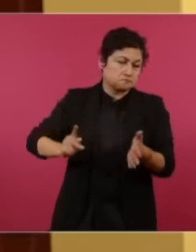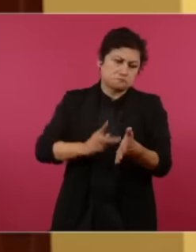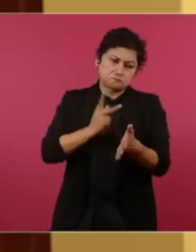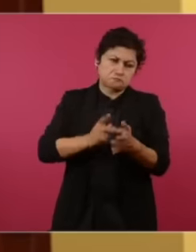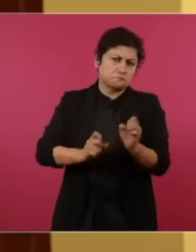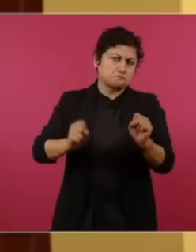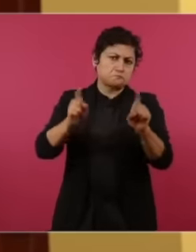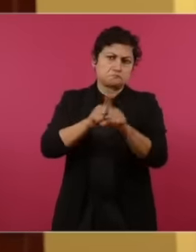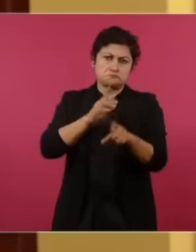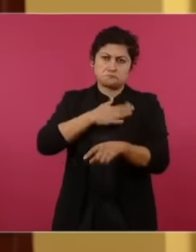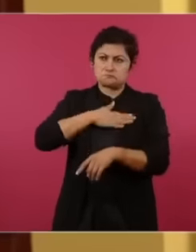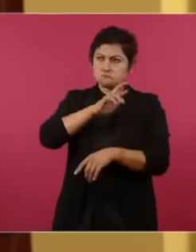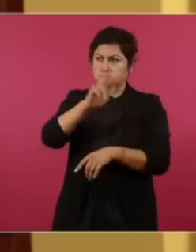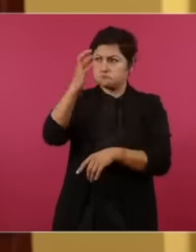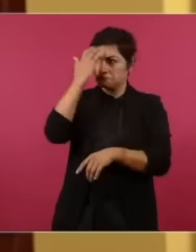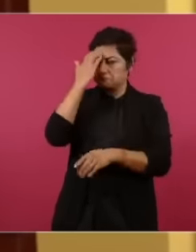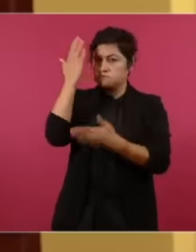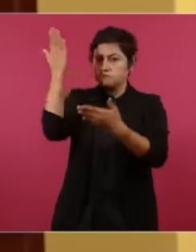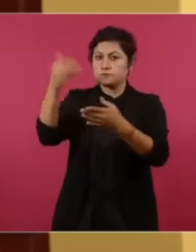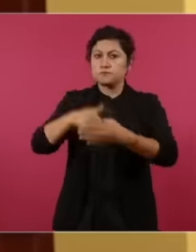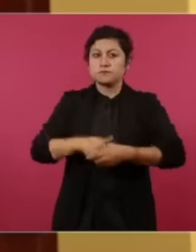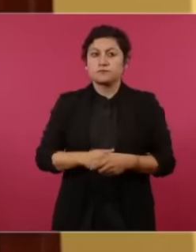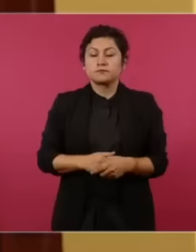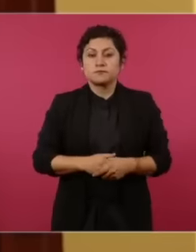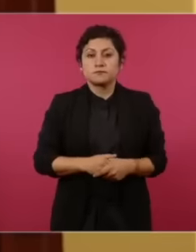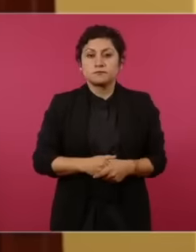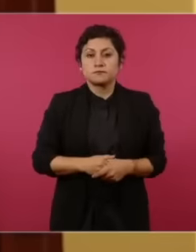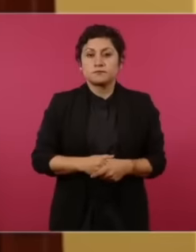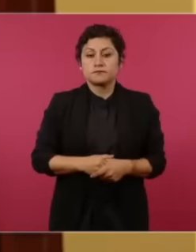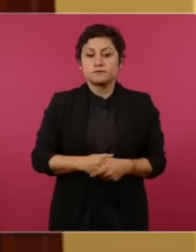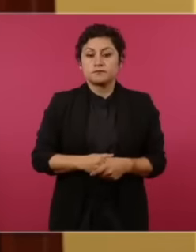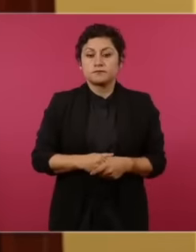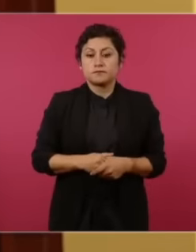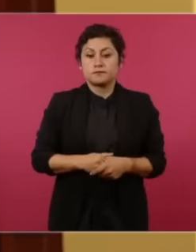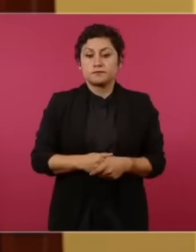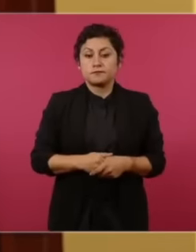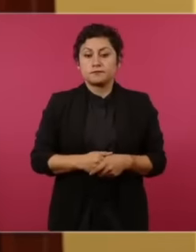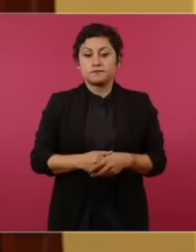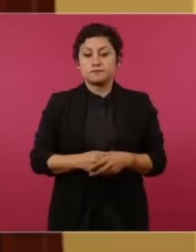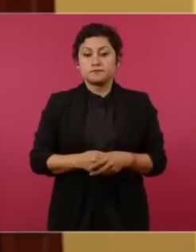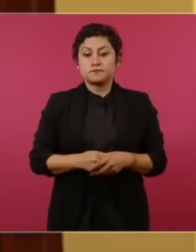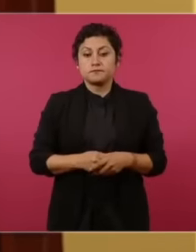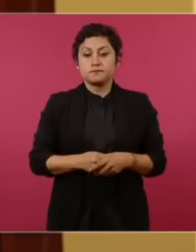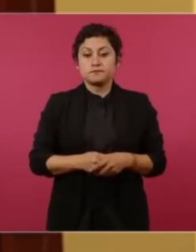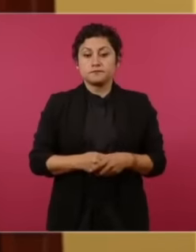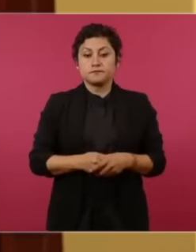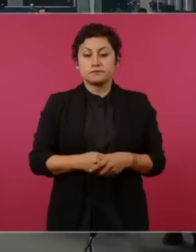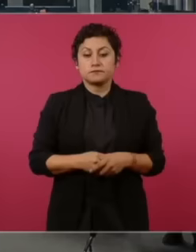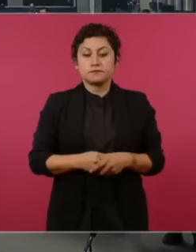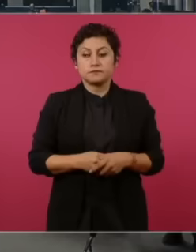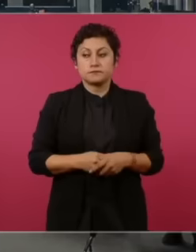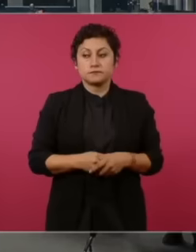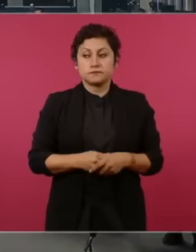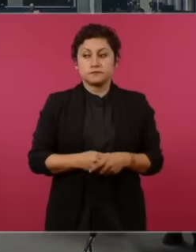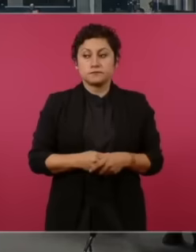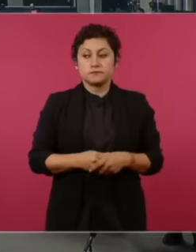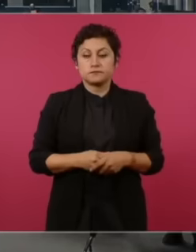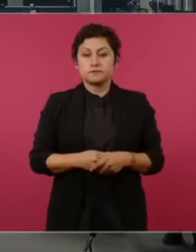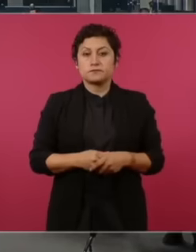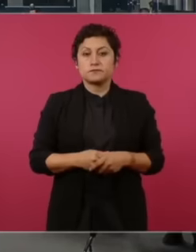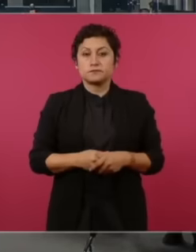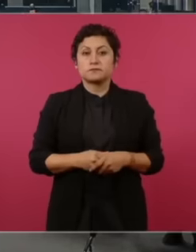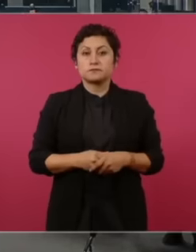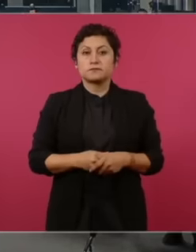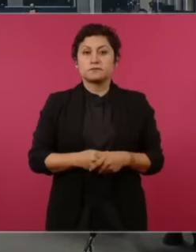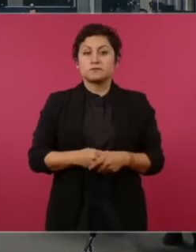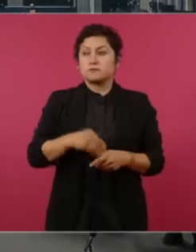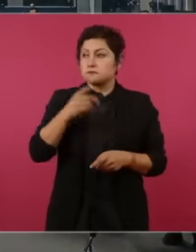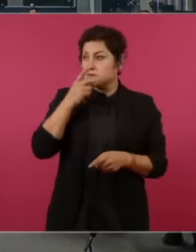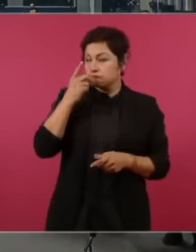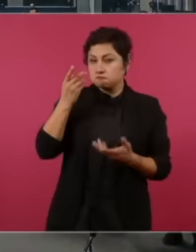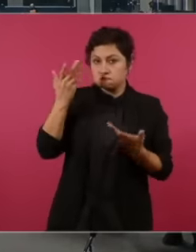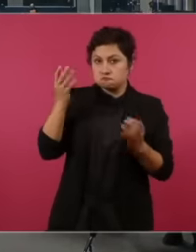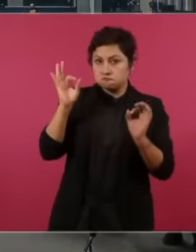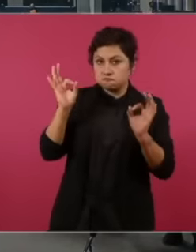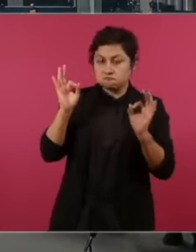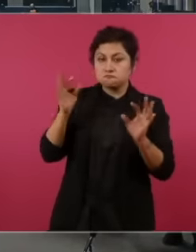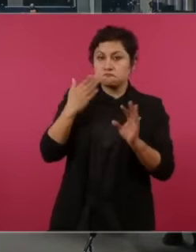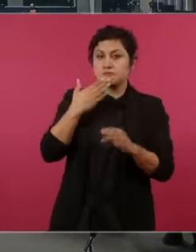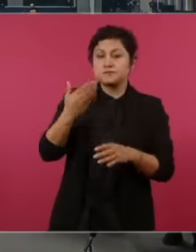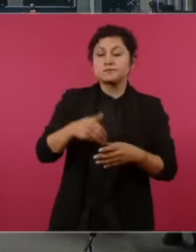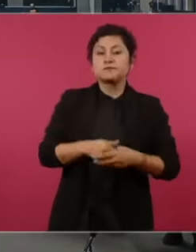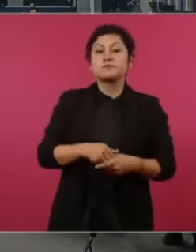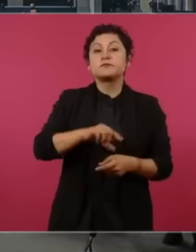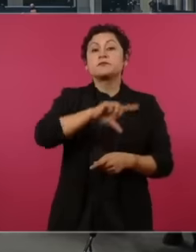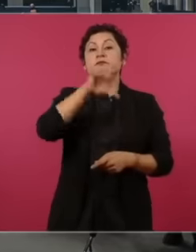appreciation tells you that very well. Roberto Hernández tells him and then the teacher Elester